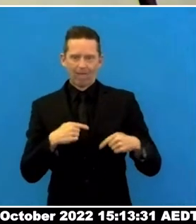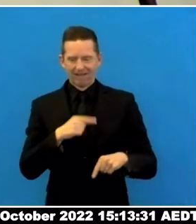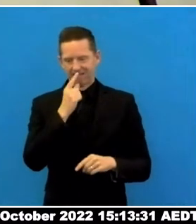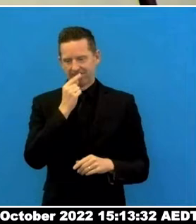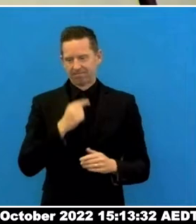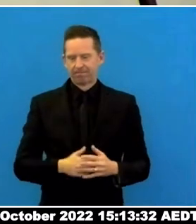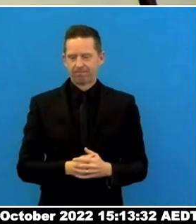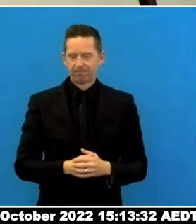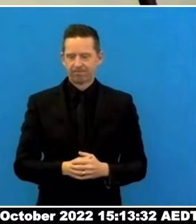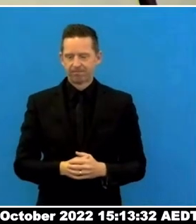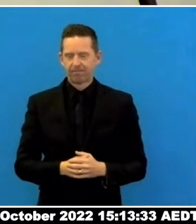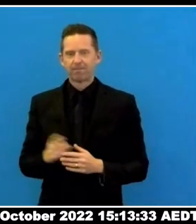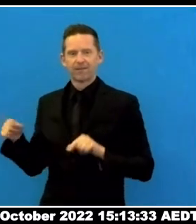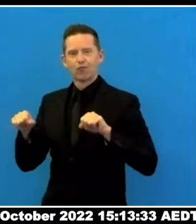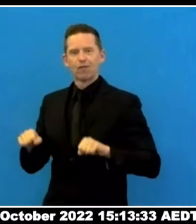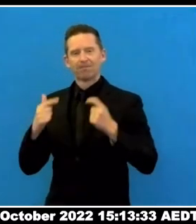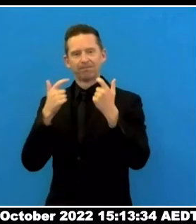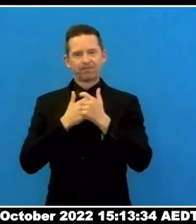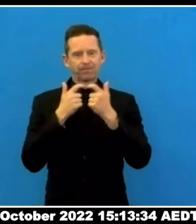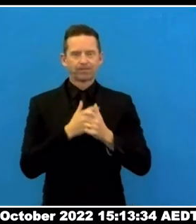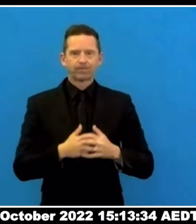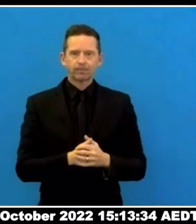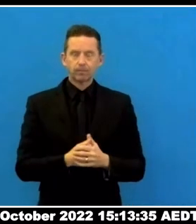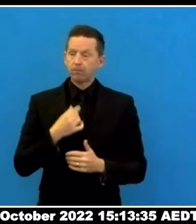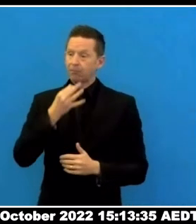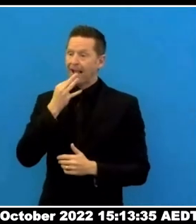So I have asked each of them to start by introducing themselves